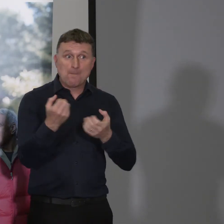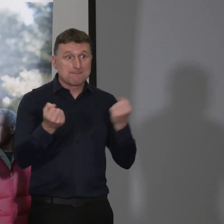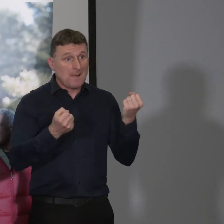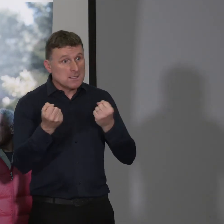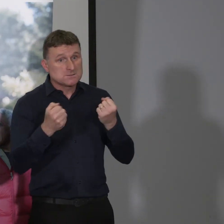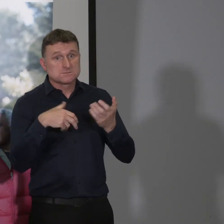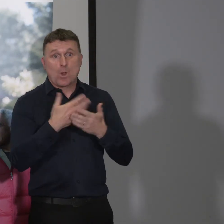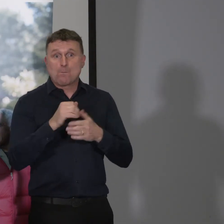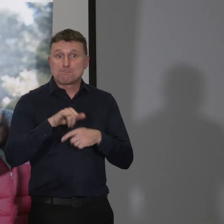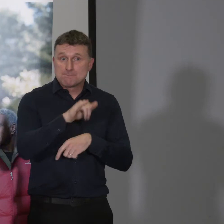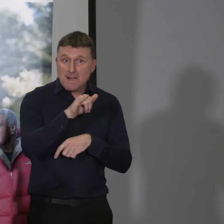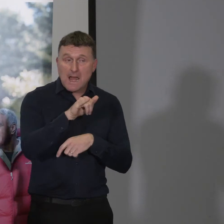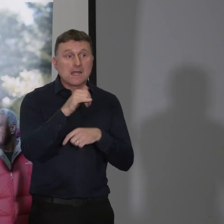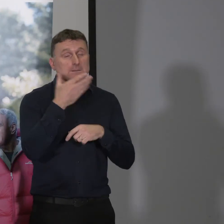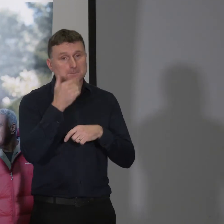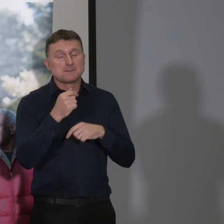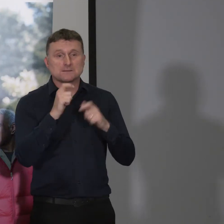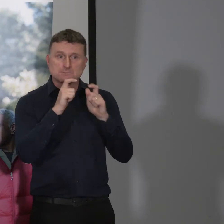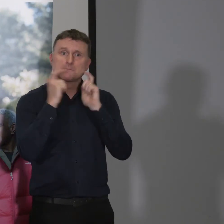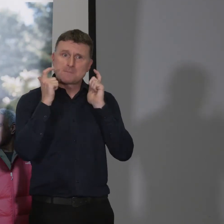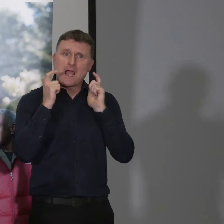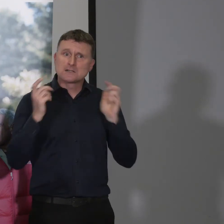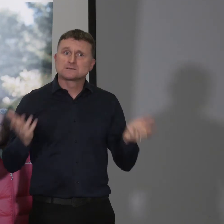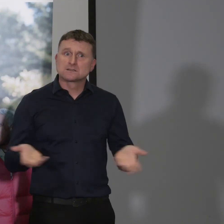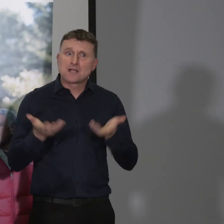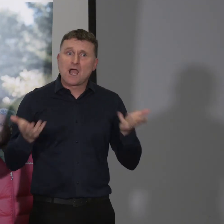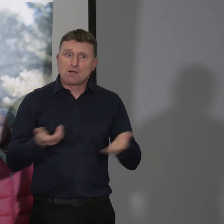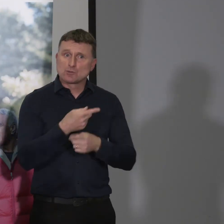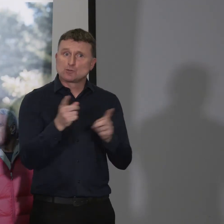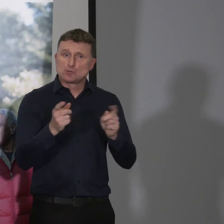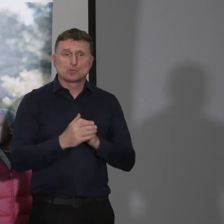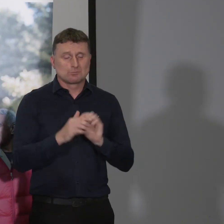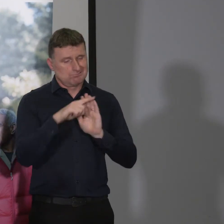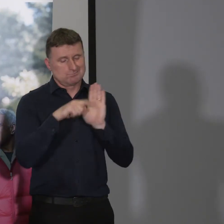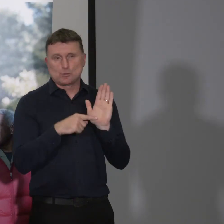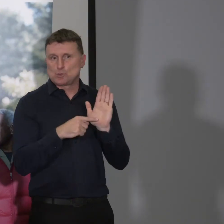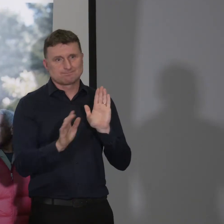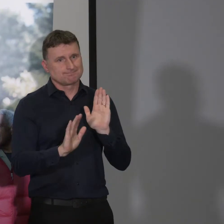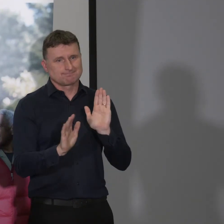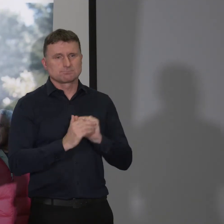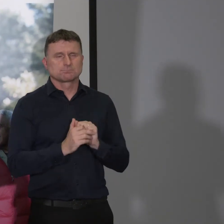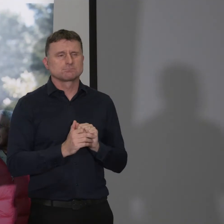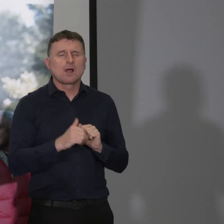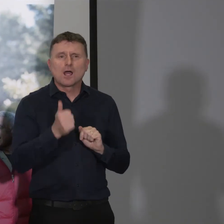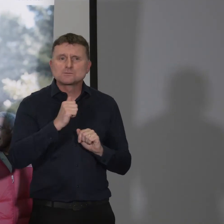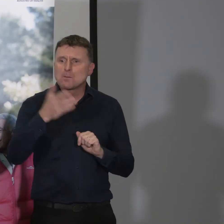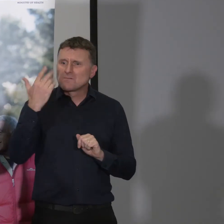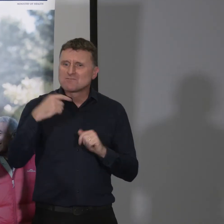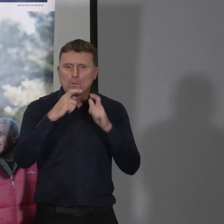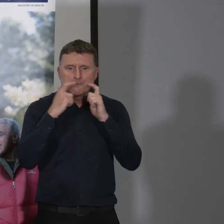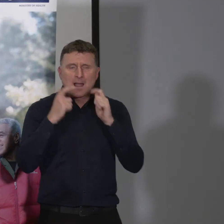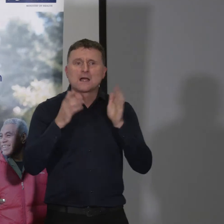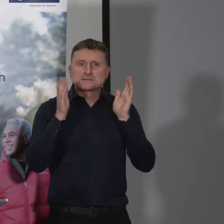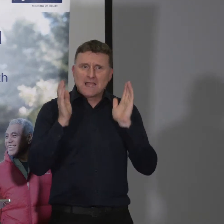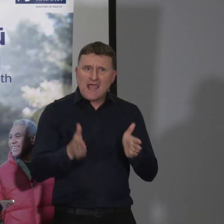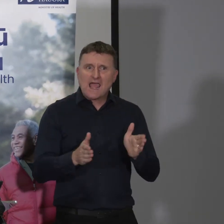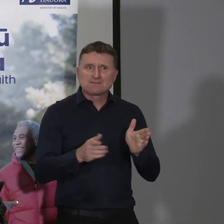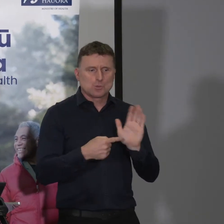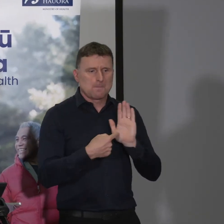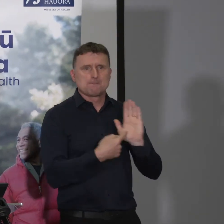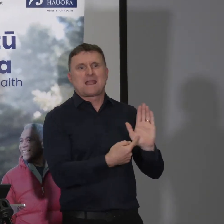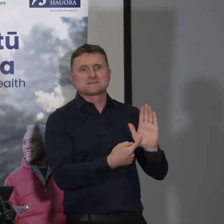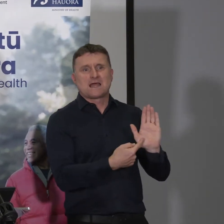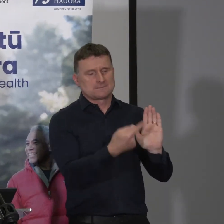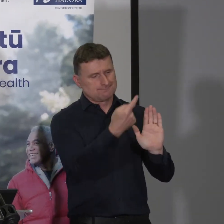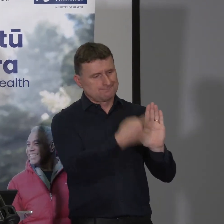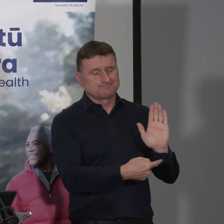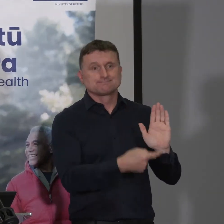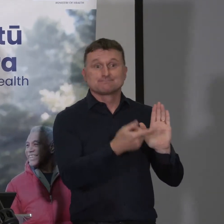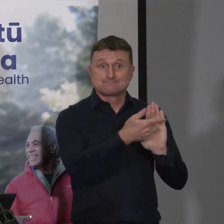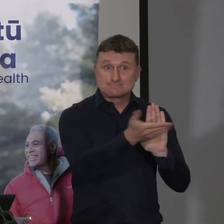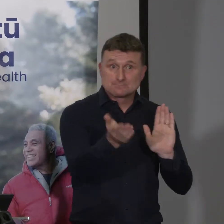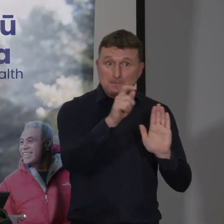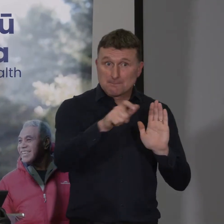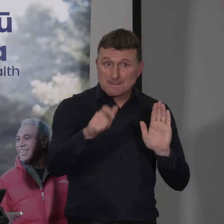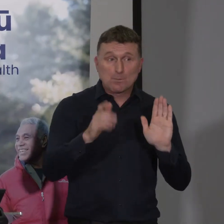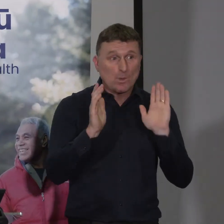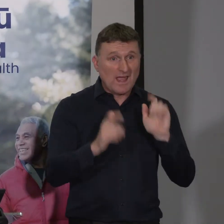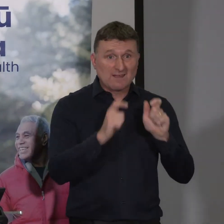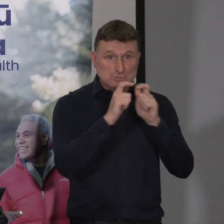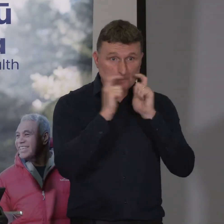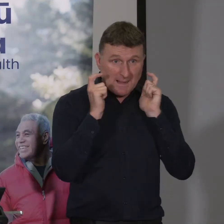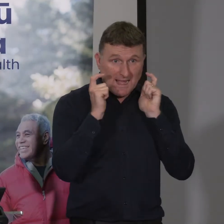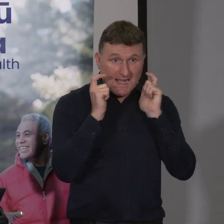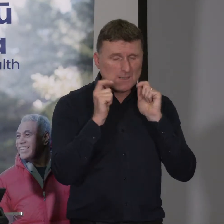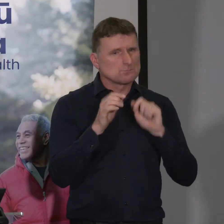encourage transport users to